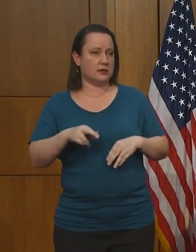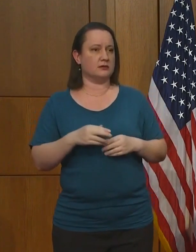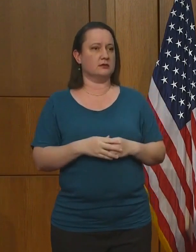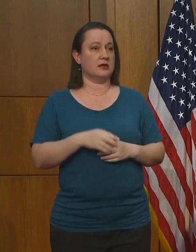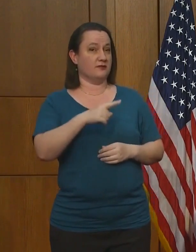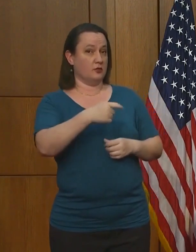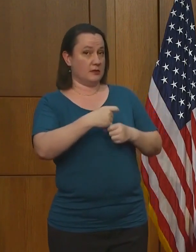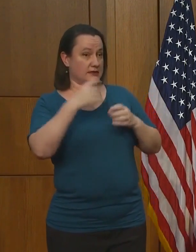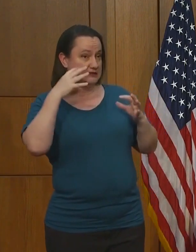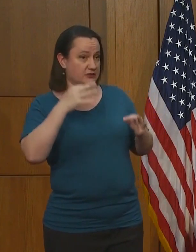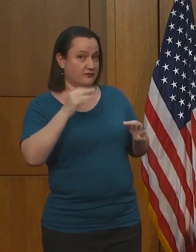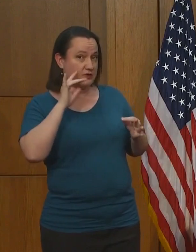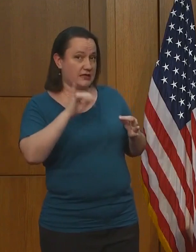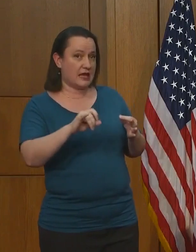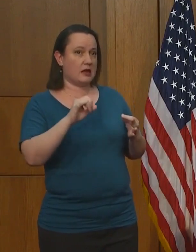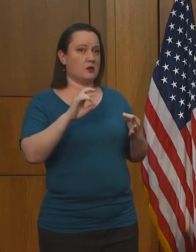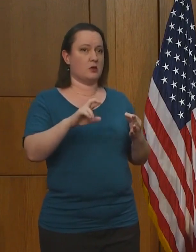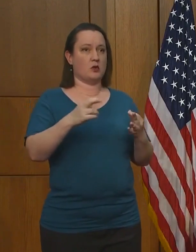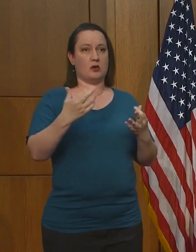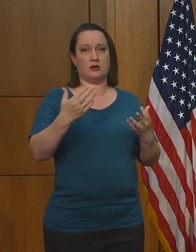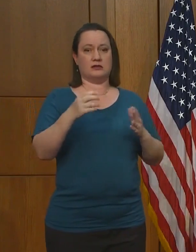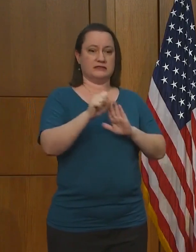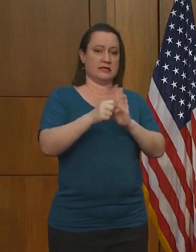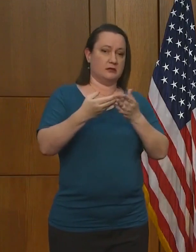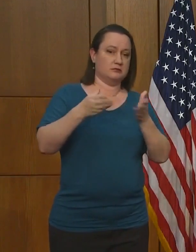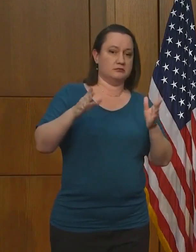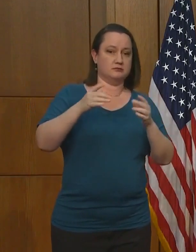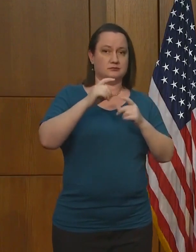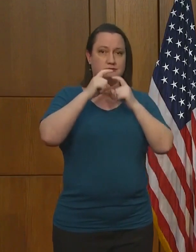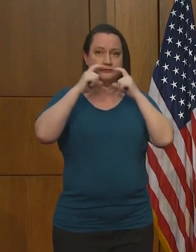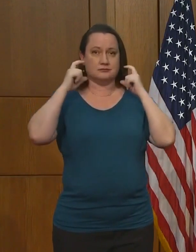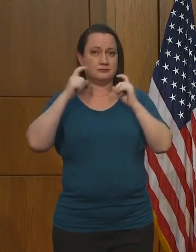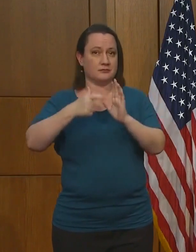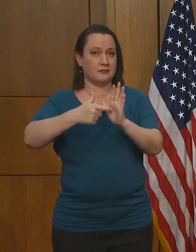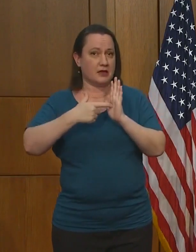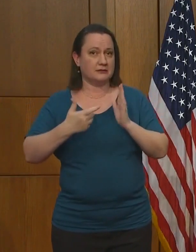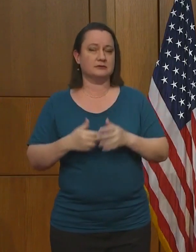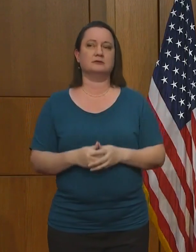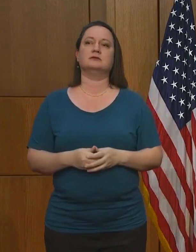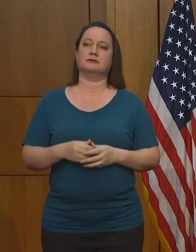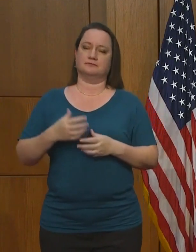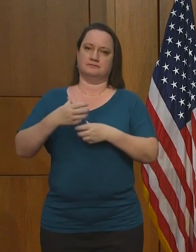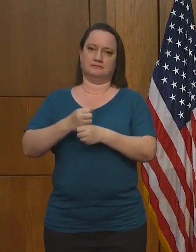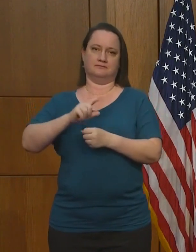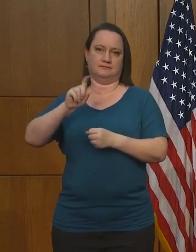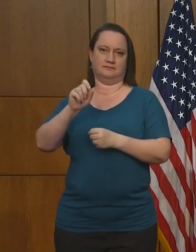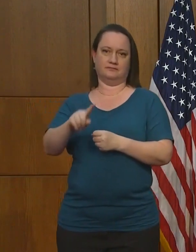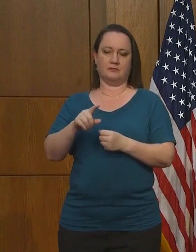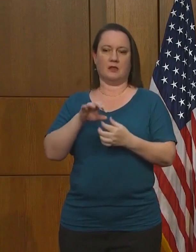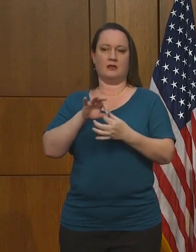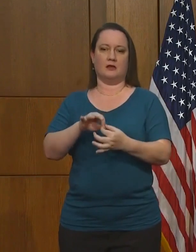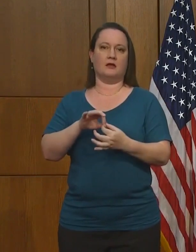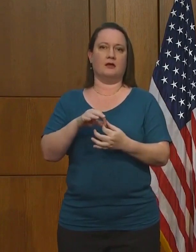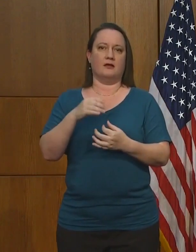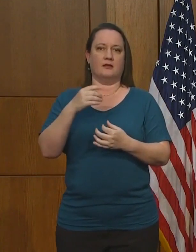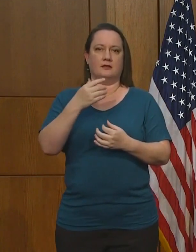THAT REQUEST AND CAN YOU SAY WHETHER OR NOT. YOU CAN GRAB THIS WORK ACTUALLY FOR ST ONE WELL YEAH THE QUESTION IS ABOUT